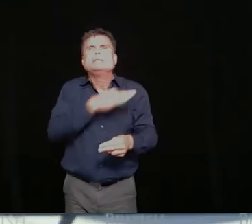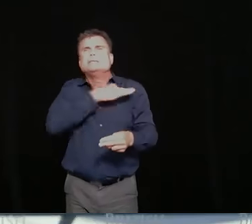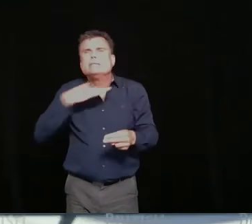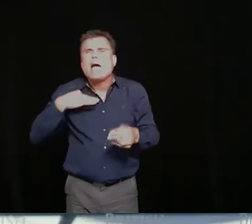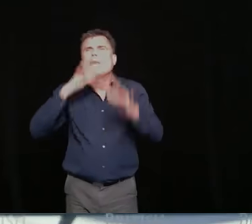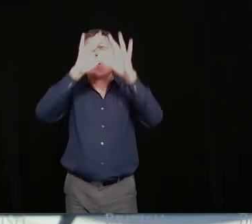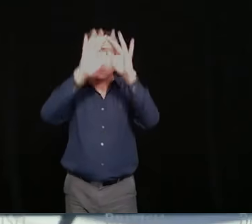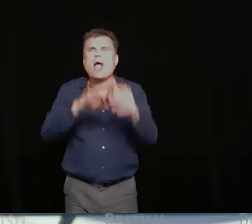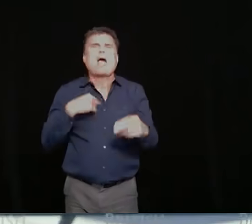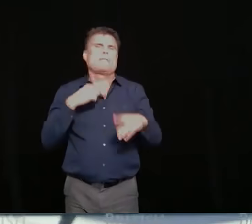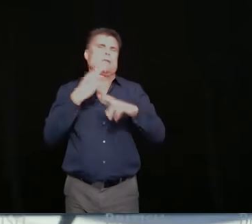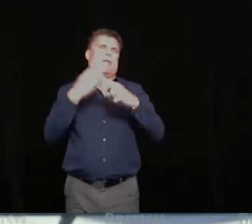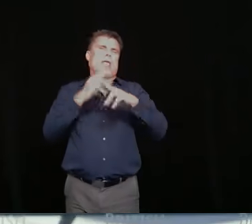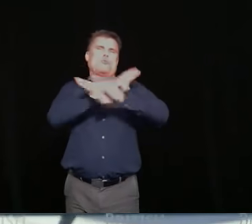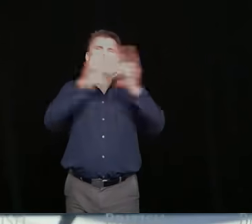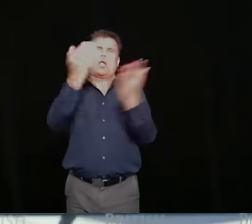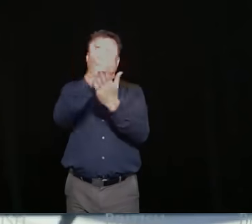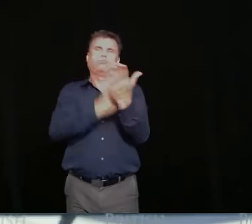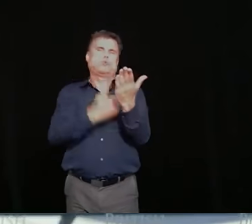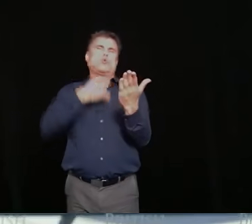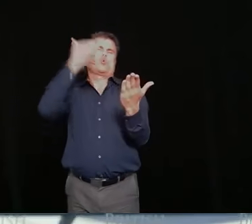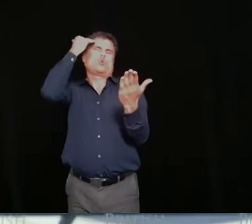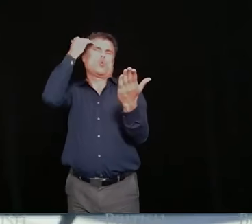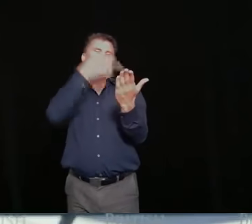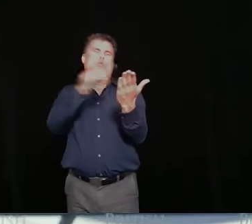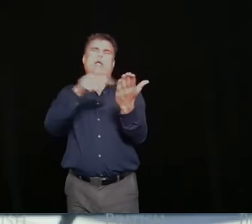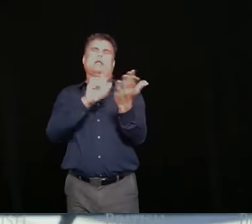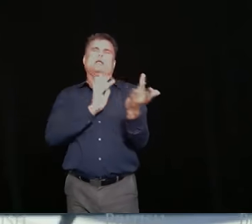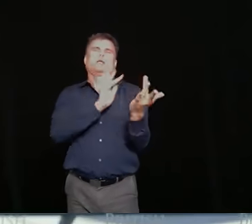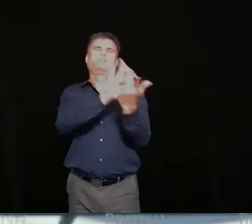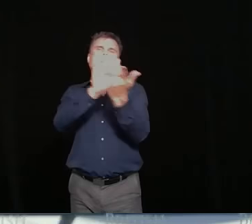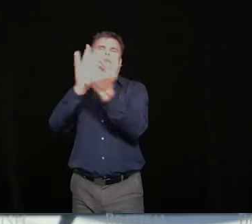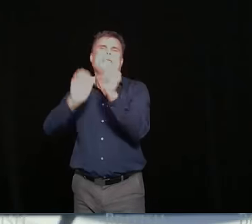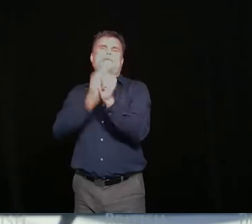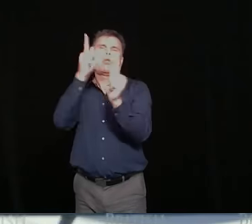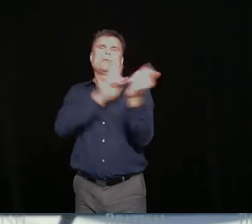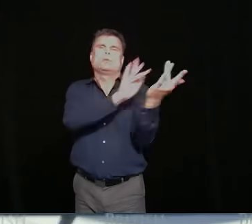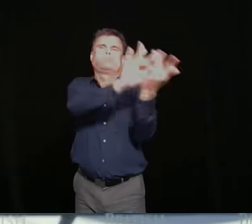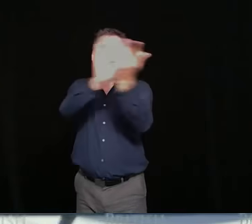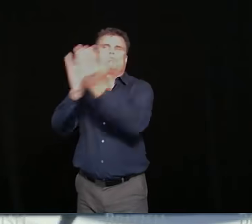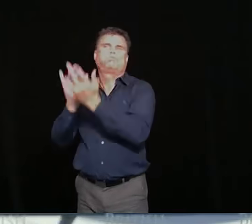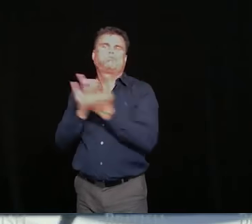school would be a conversation with the local health officer and with the school district.